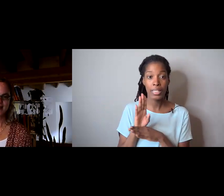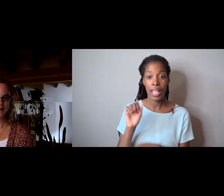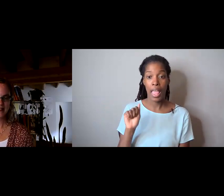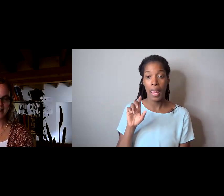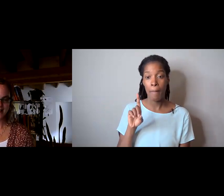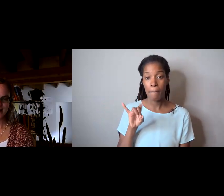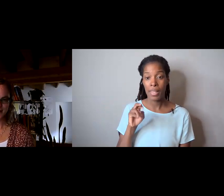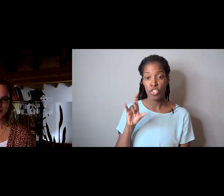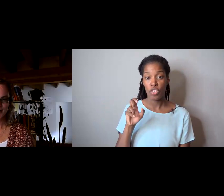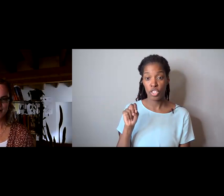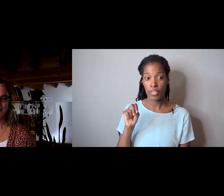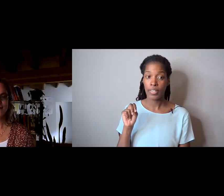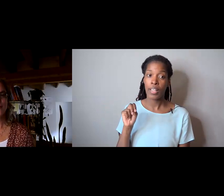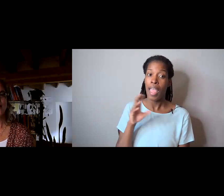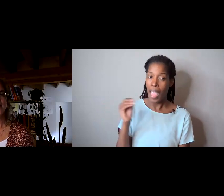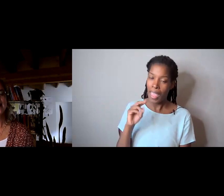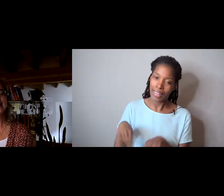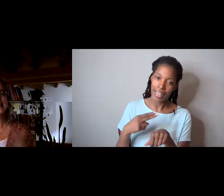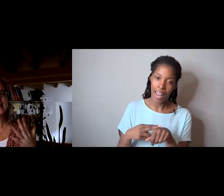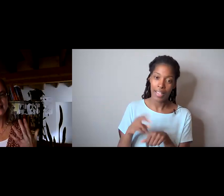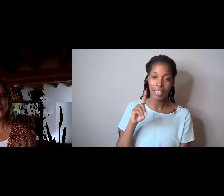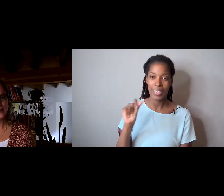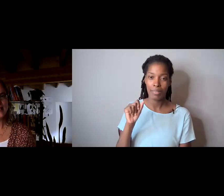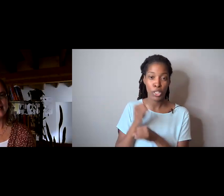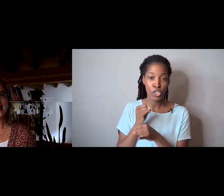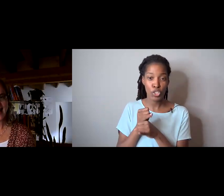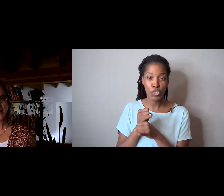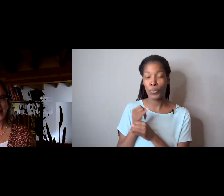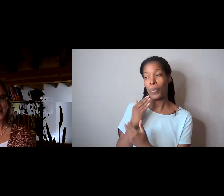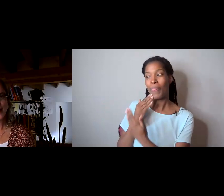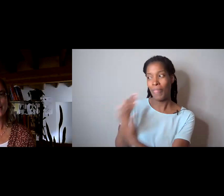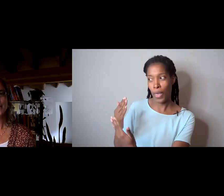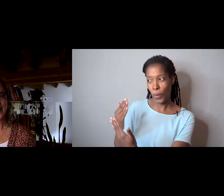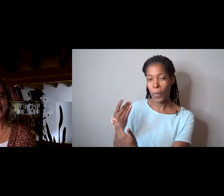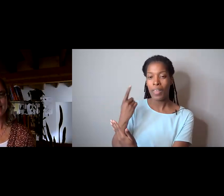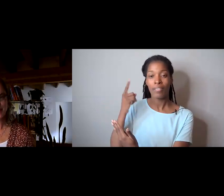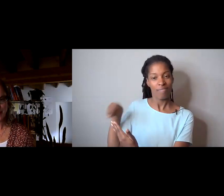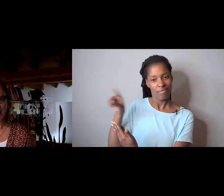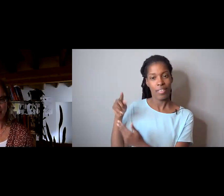Disability Institute for leading the community navigator pilot program